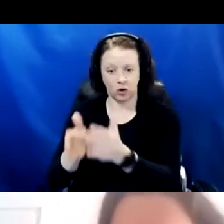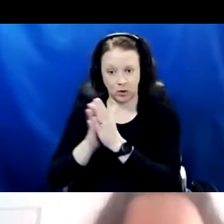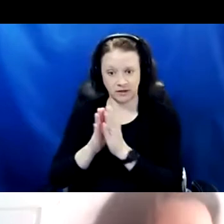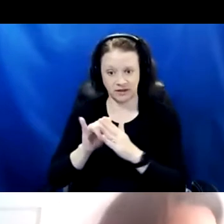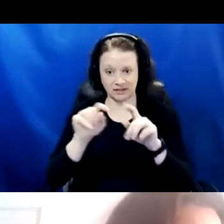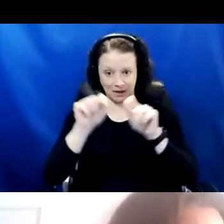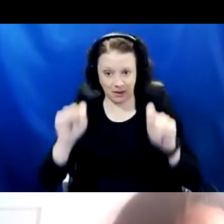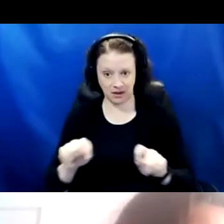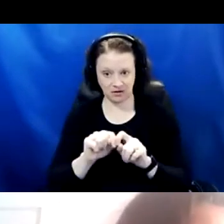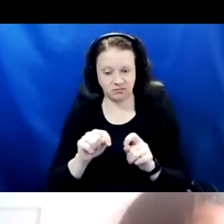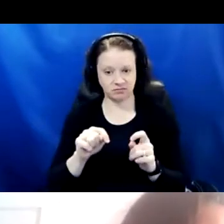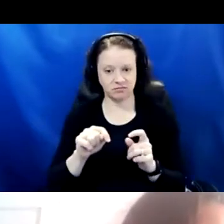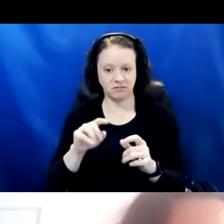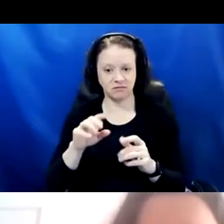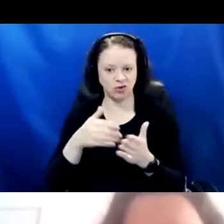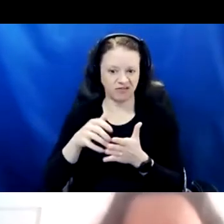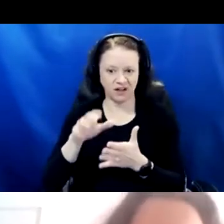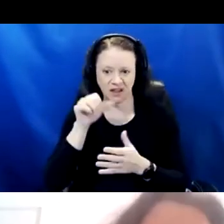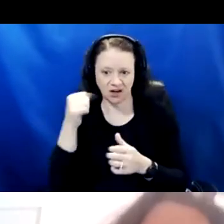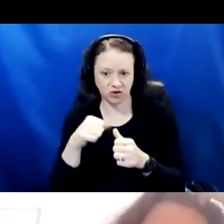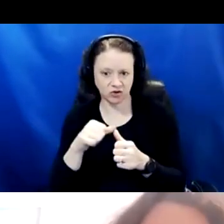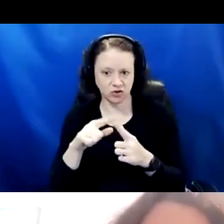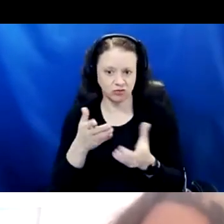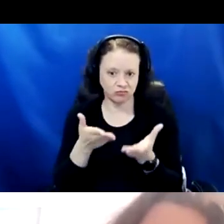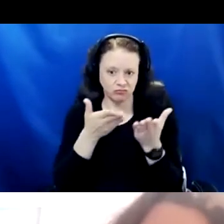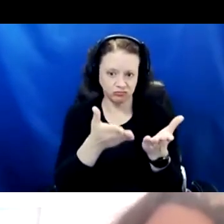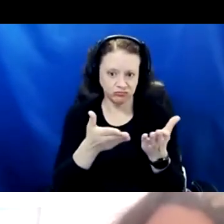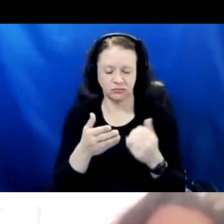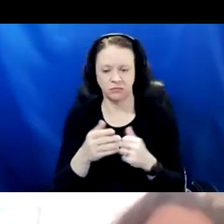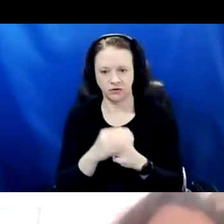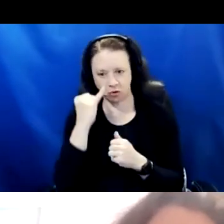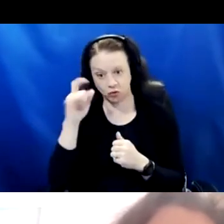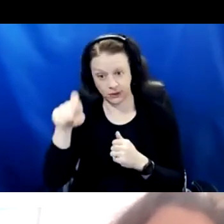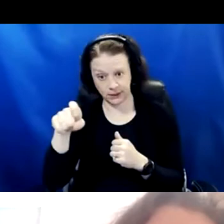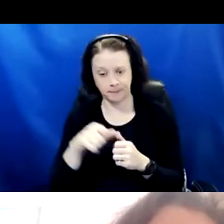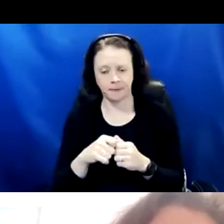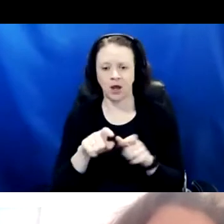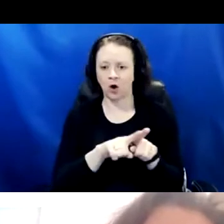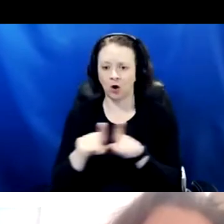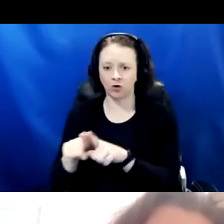and there's also been some local approaches that have varied.